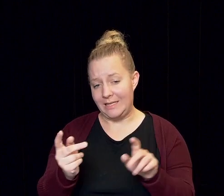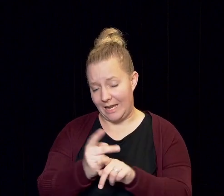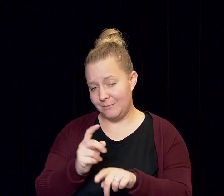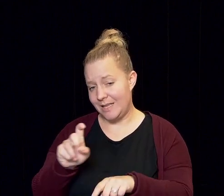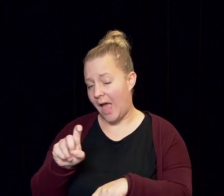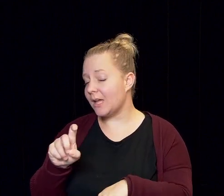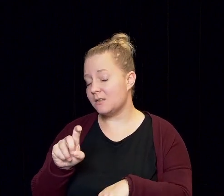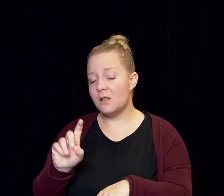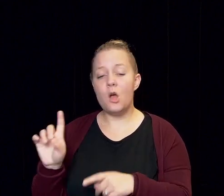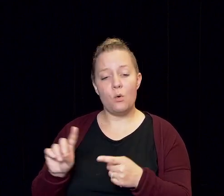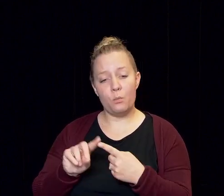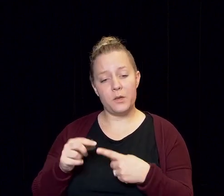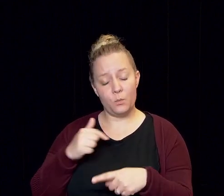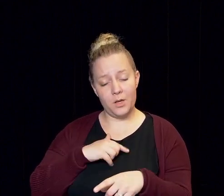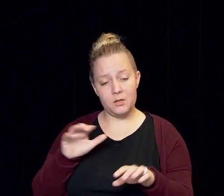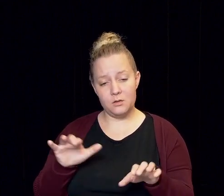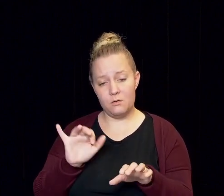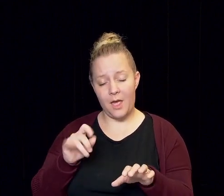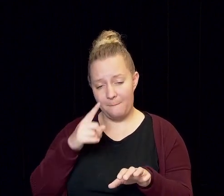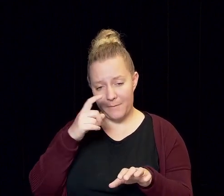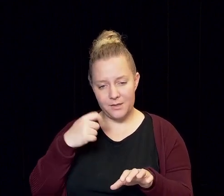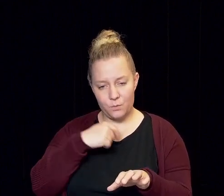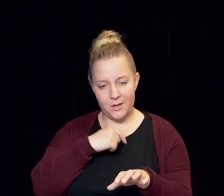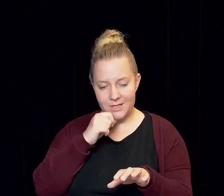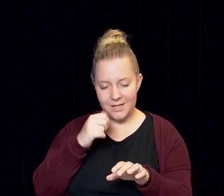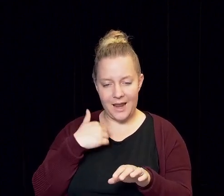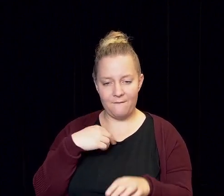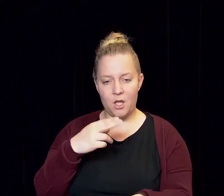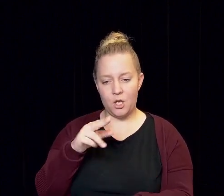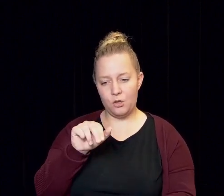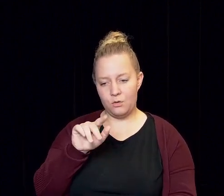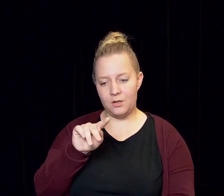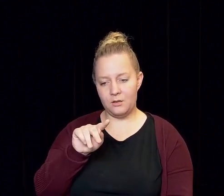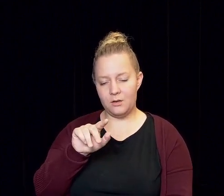But when we do that, since we did not have a unit right here, there's not one thing that